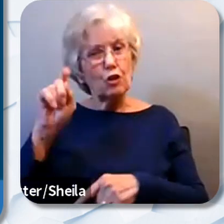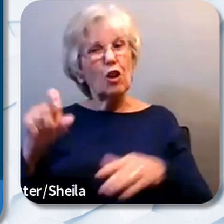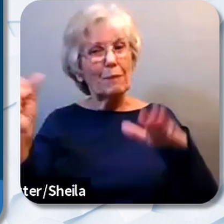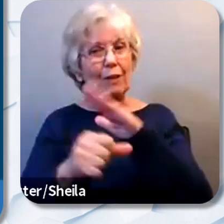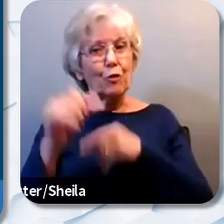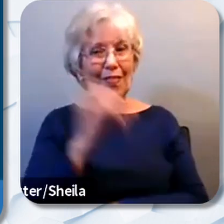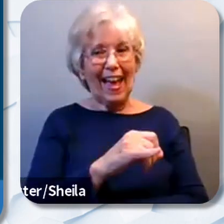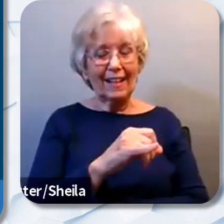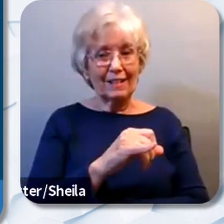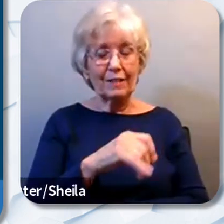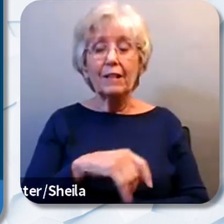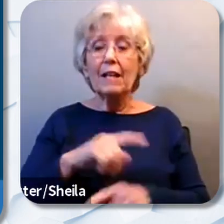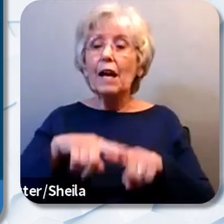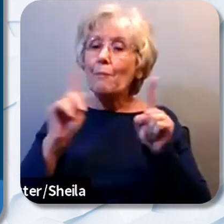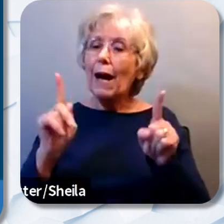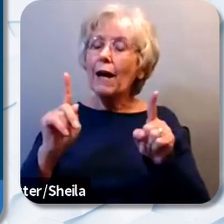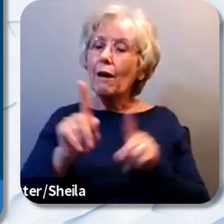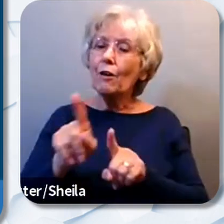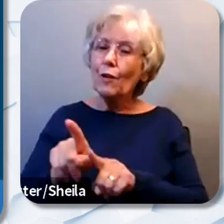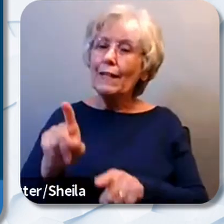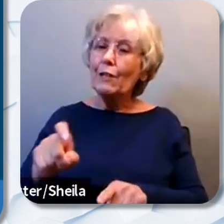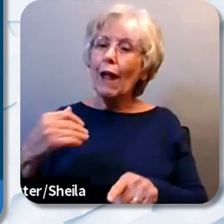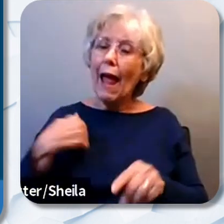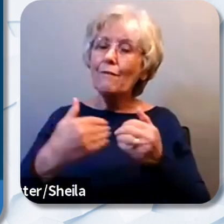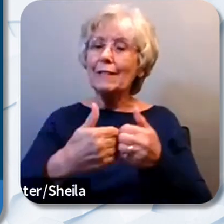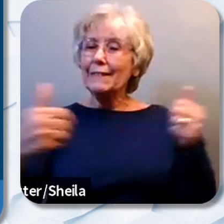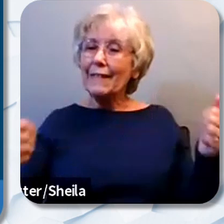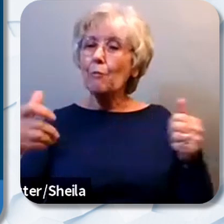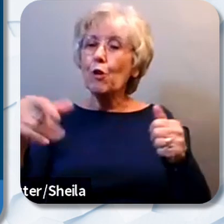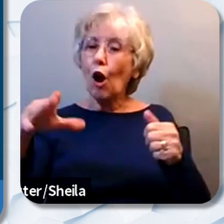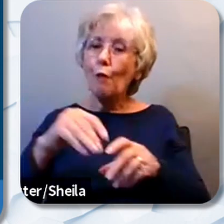and instruction but there needs to be an arm in curriculum and instruction departments.